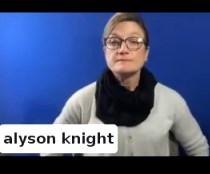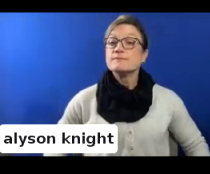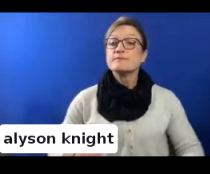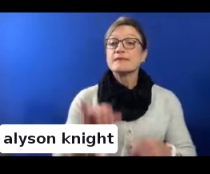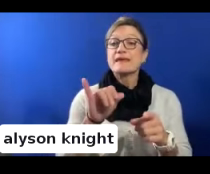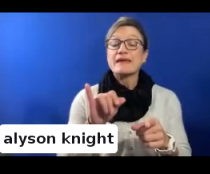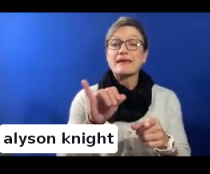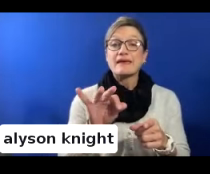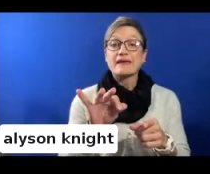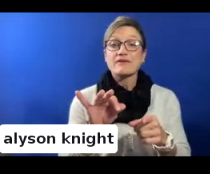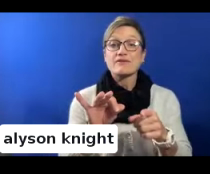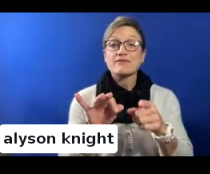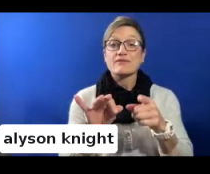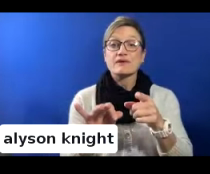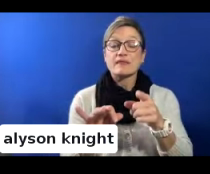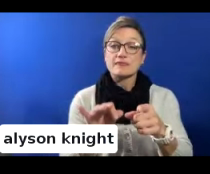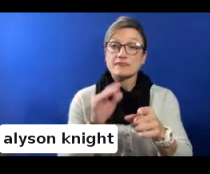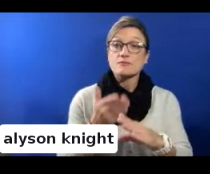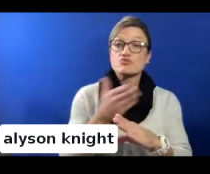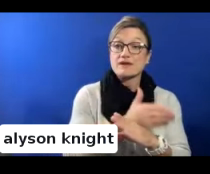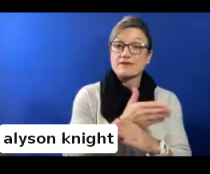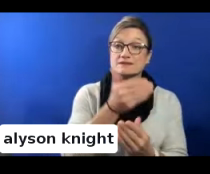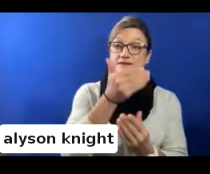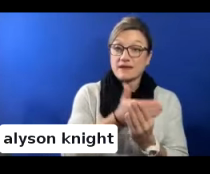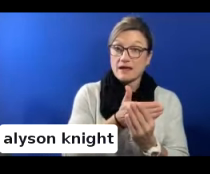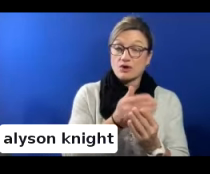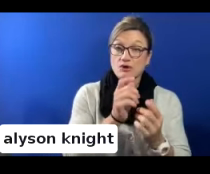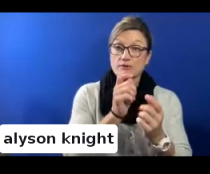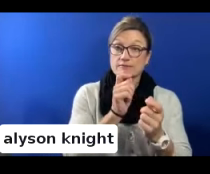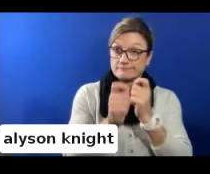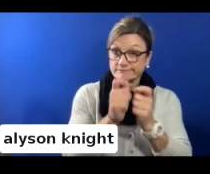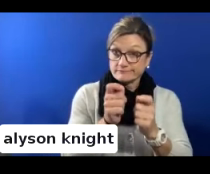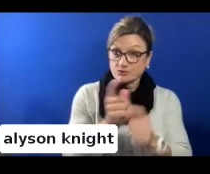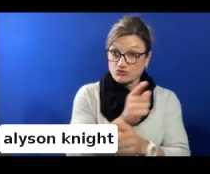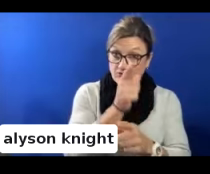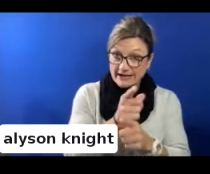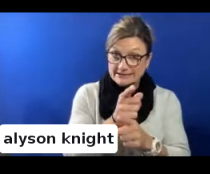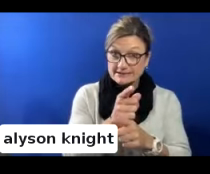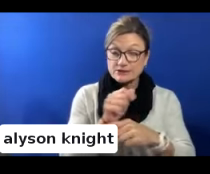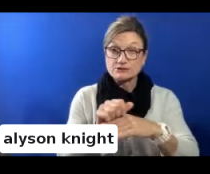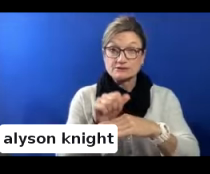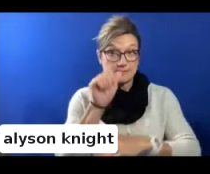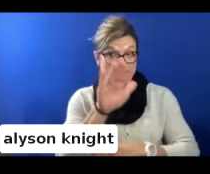If the previous expense file was corrected and resubmitted that looks like this, this is okay.